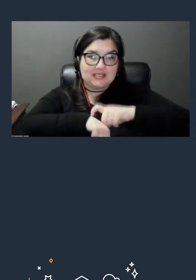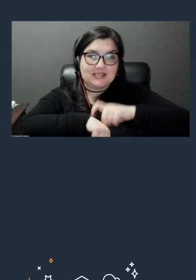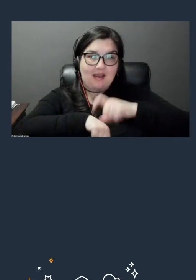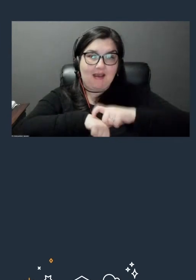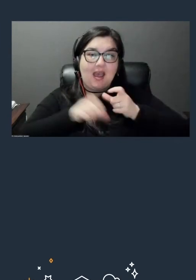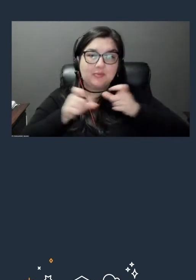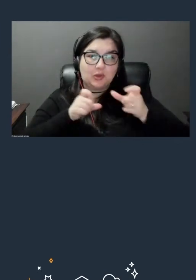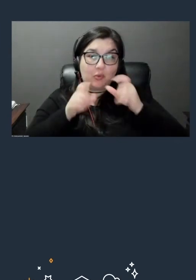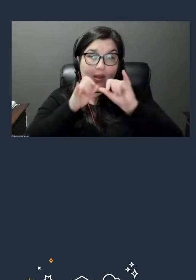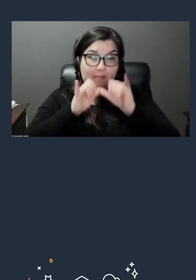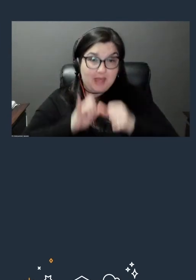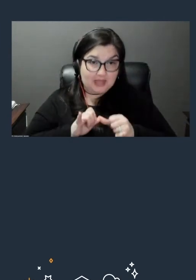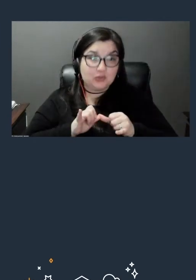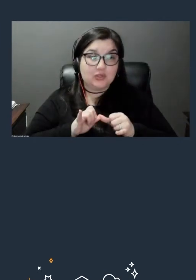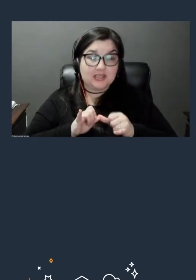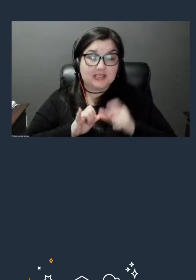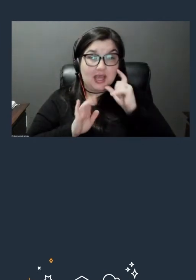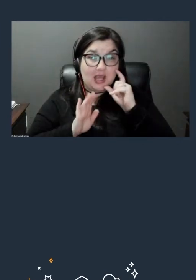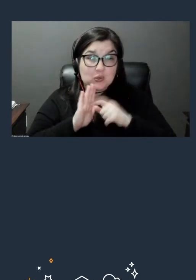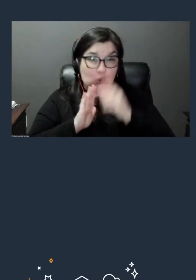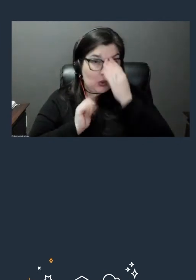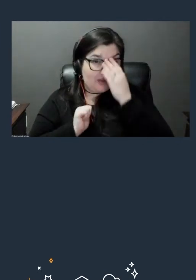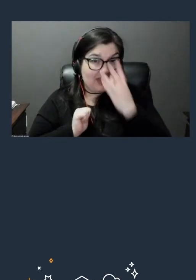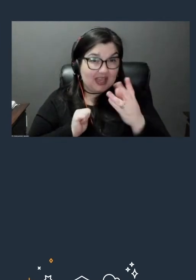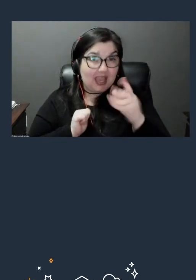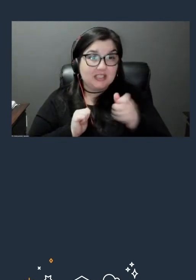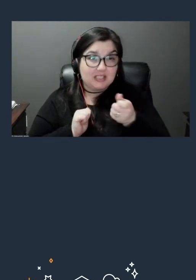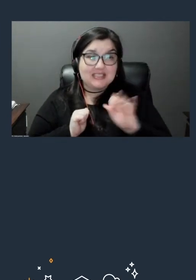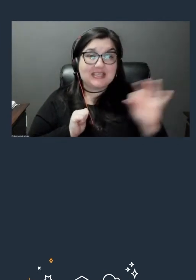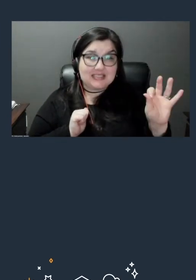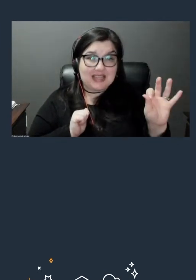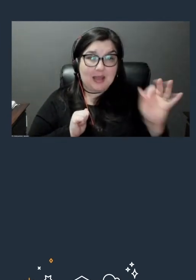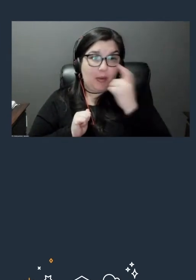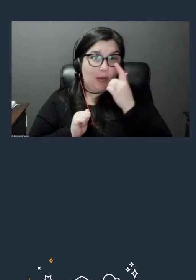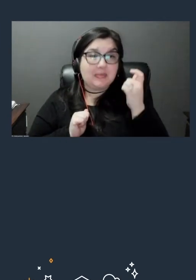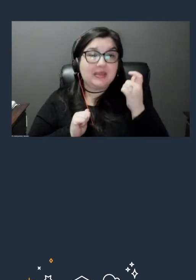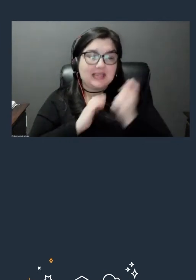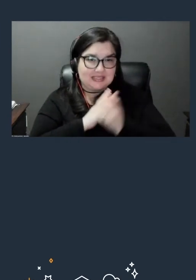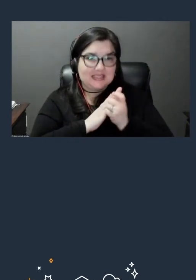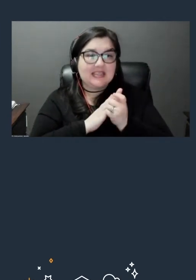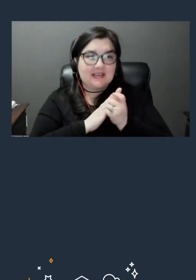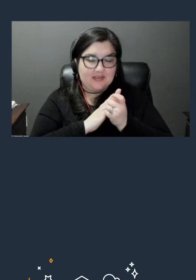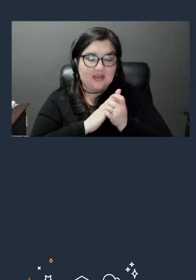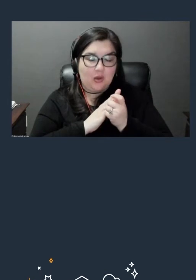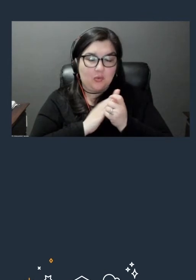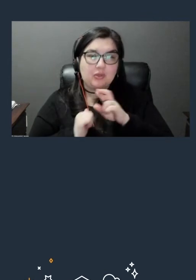got disabled and that's only because they come by default with RDC. Another thing to notice